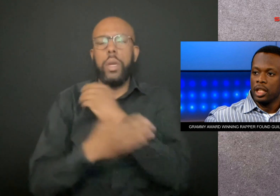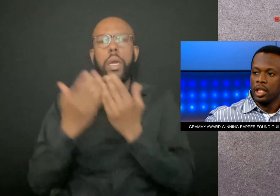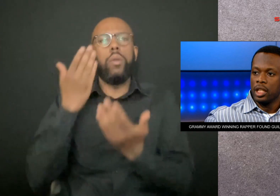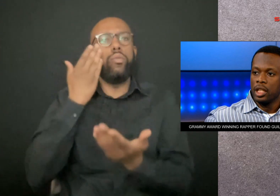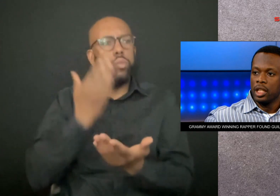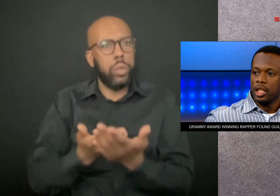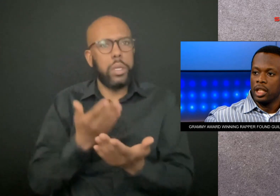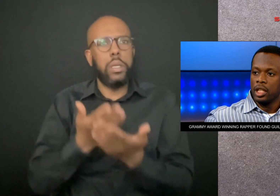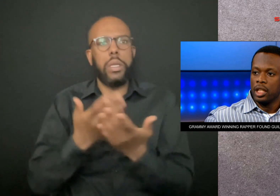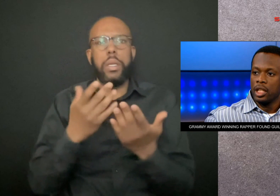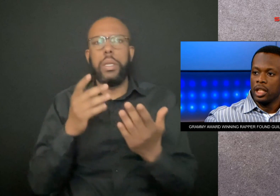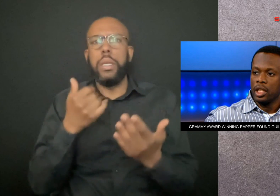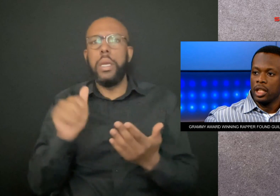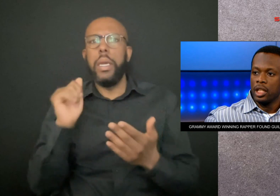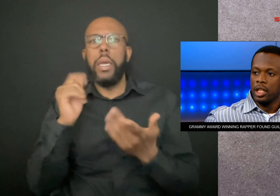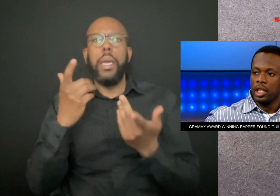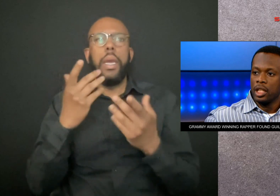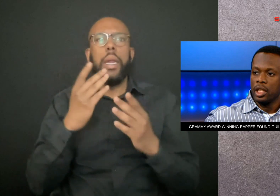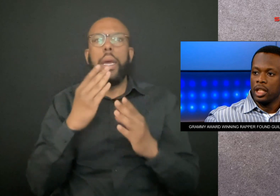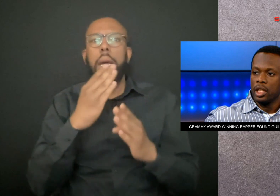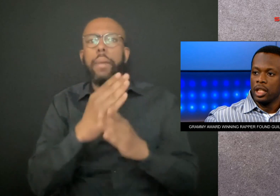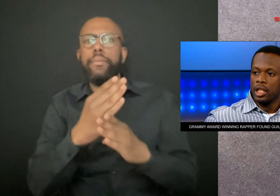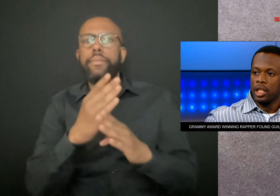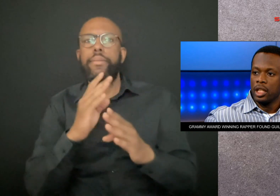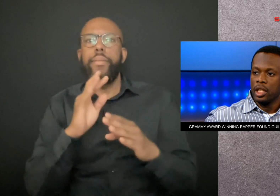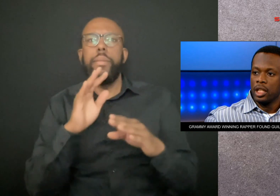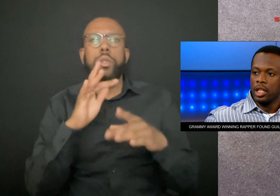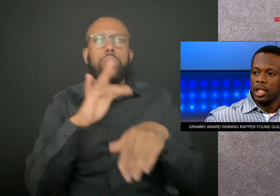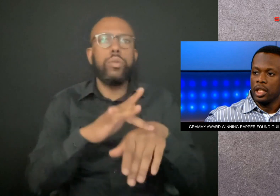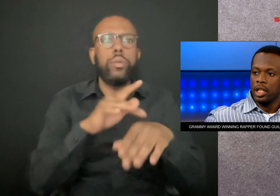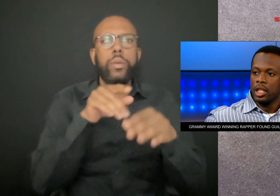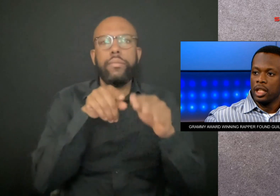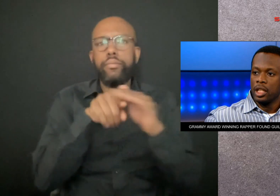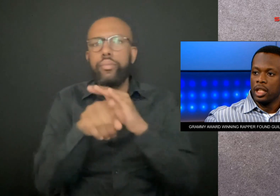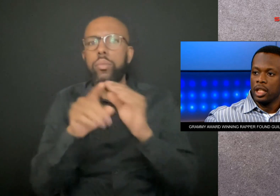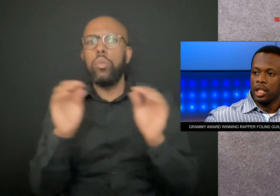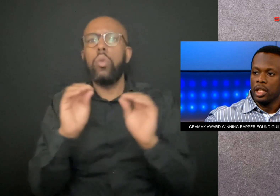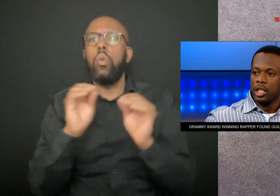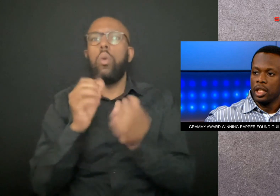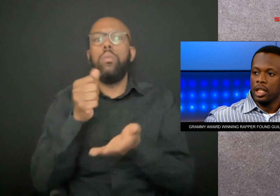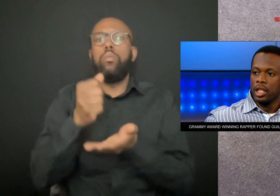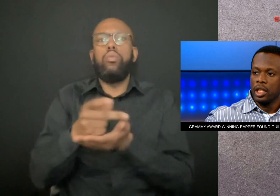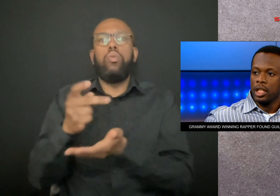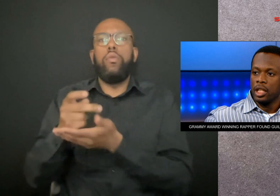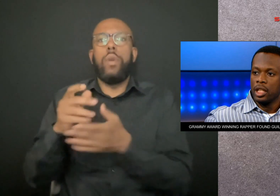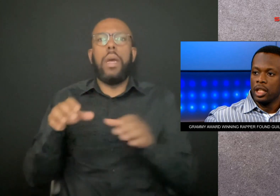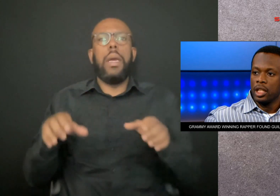witness tampering and acting as an unregistered agent of a foreign government.